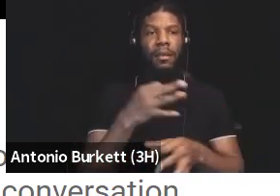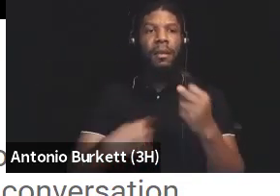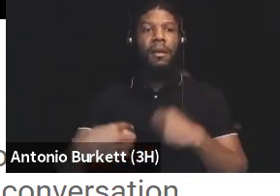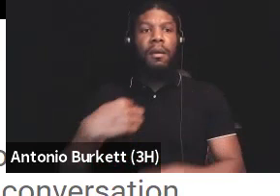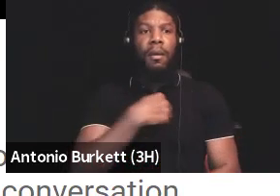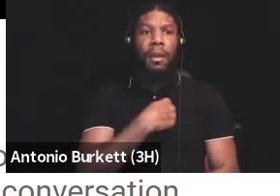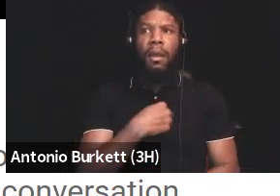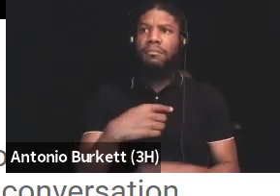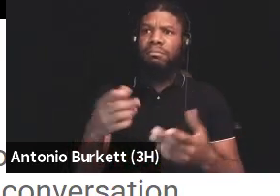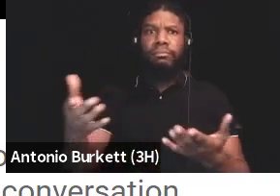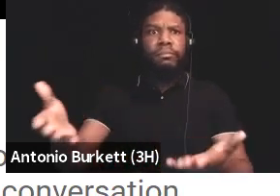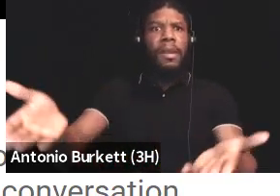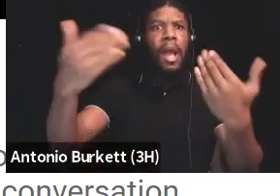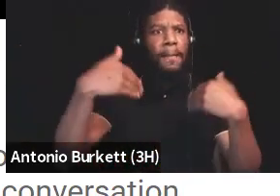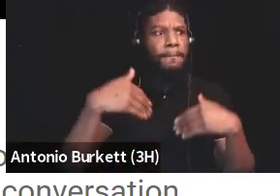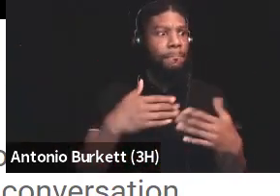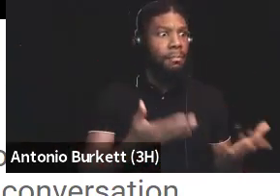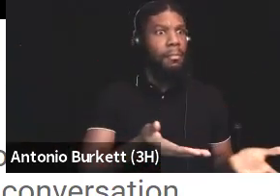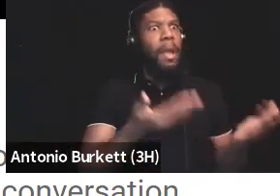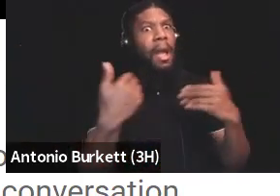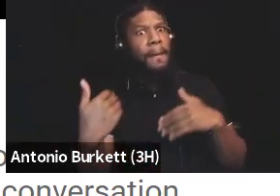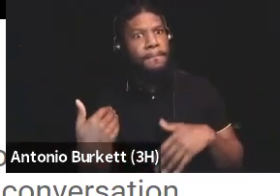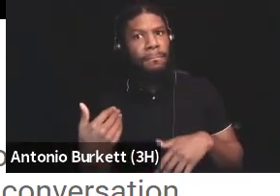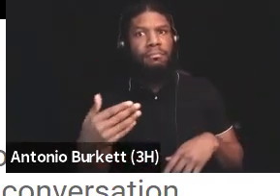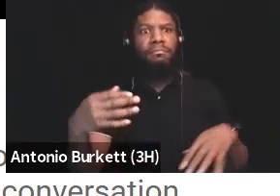it's going to benefit you. You will learn from this. You will become a better writer. Hey,